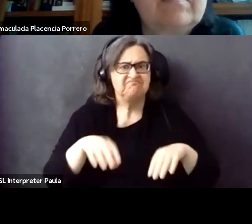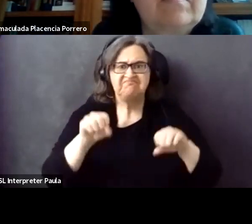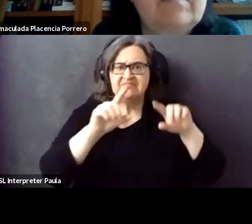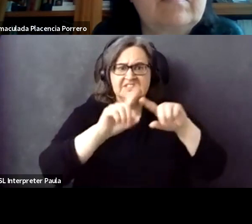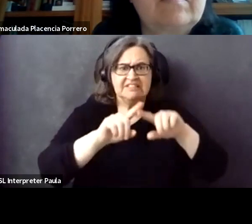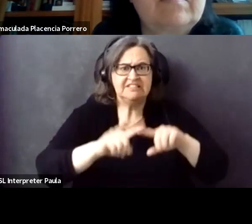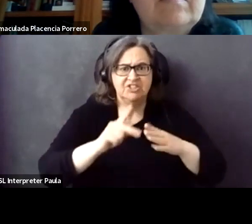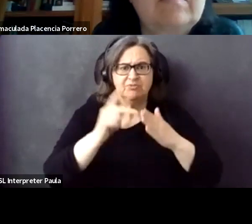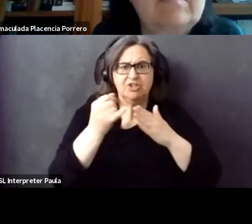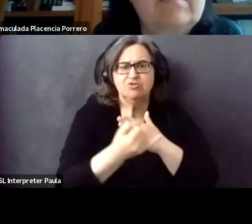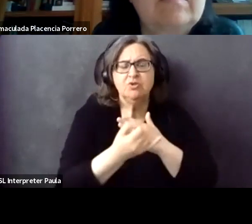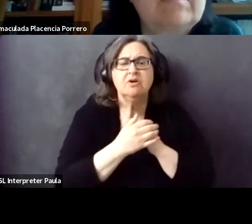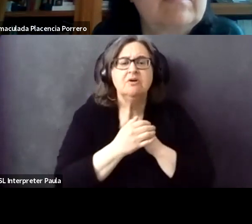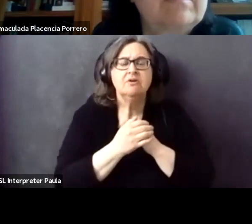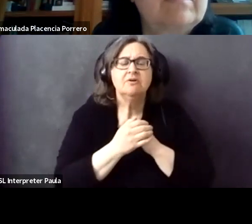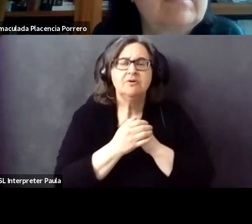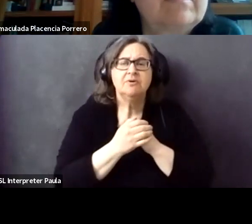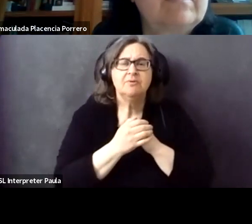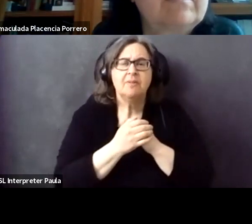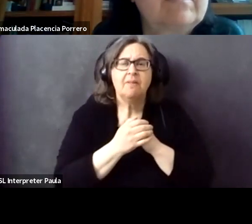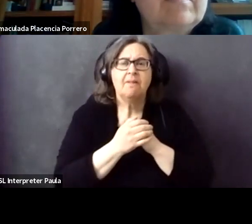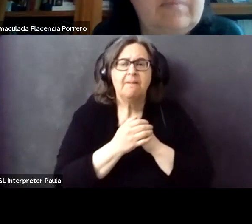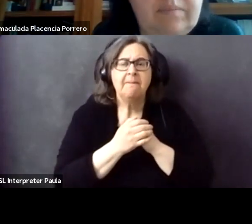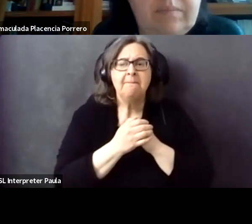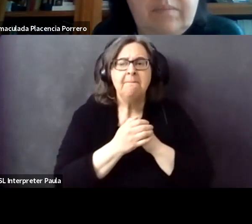have been taken up